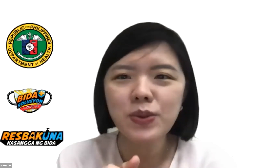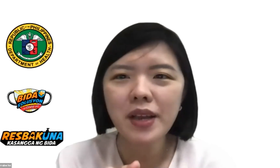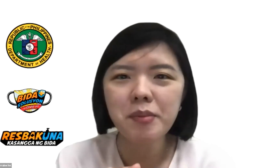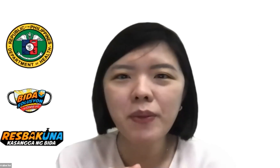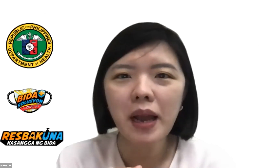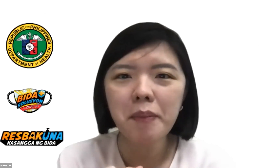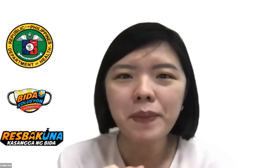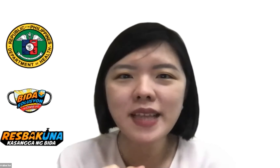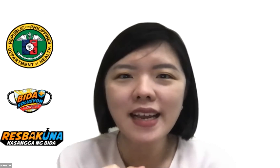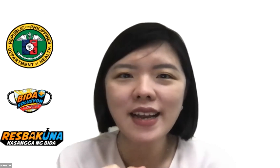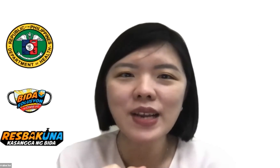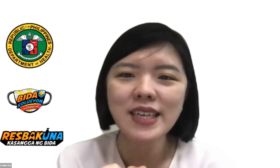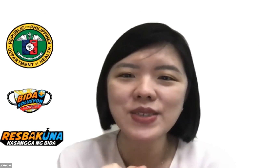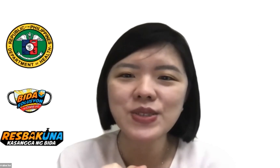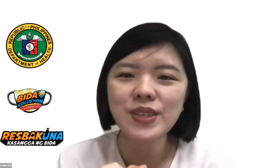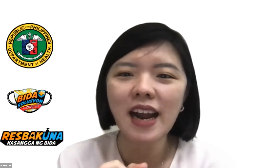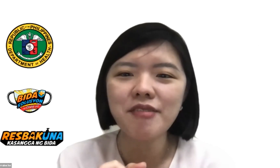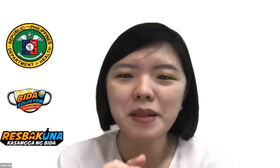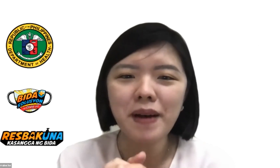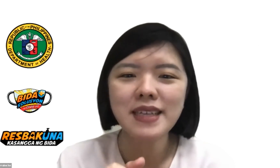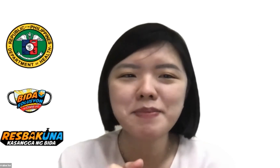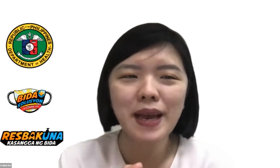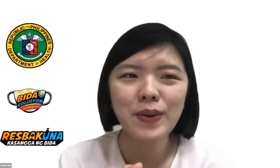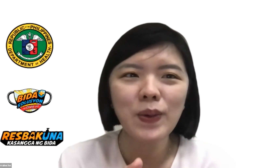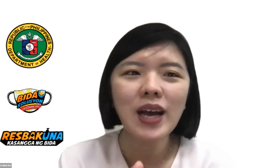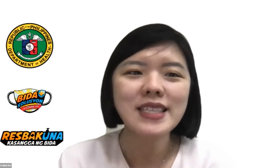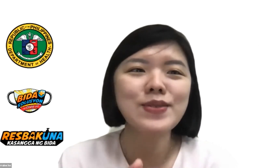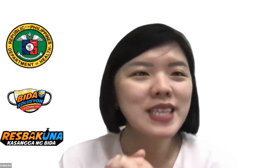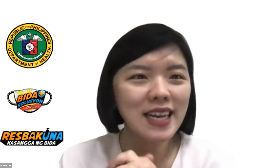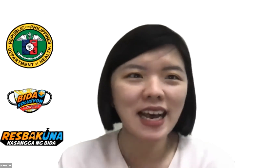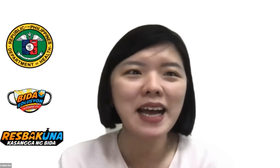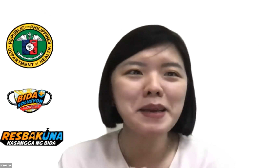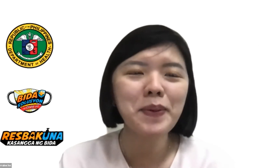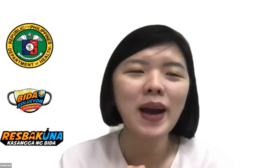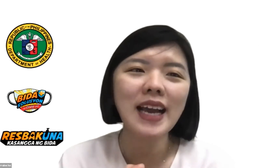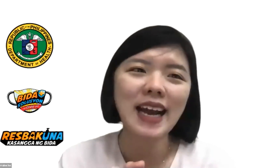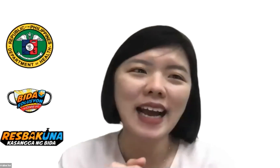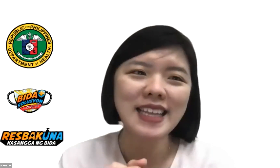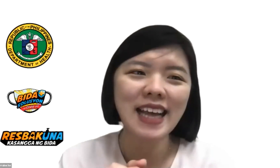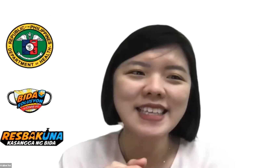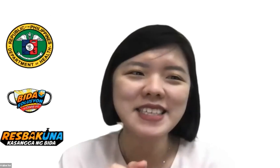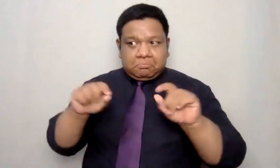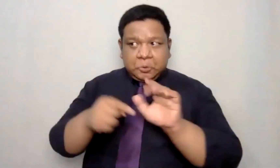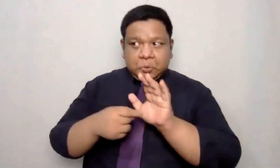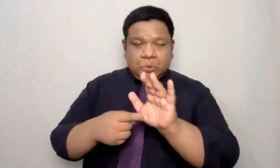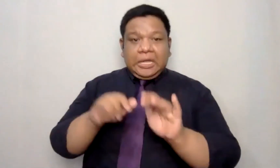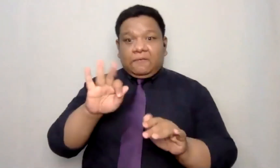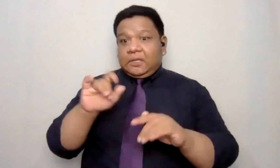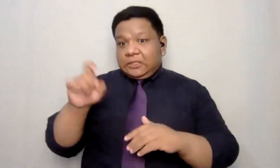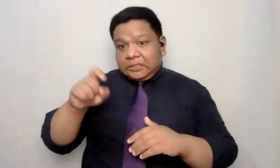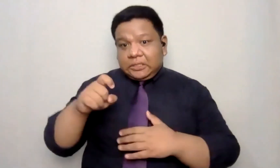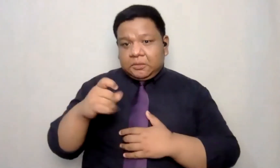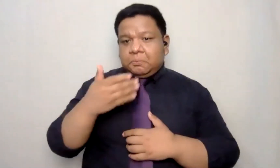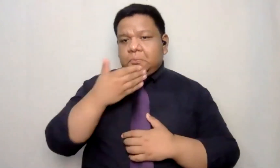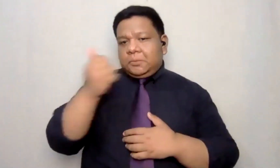So now we don’t have regulations yet on travel pass but if ever you need one, it’s better if you are already vaccinated.